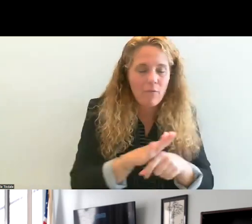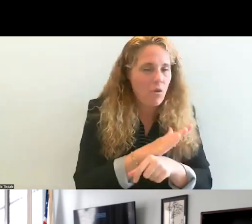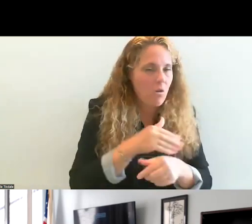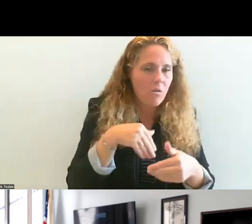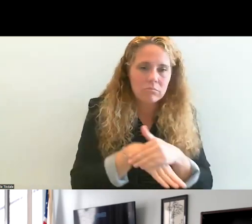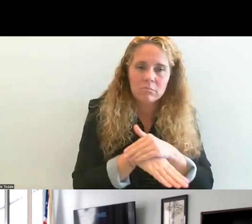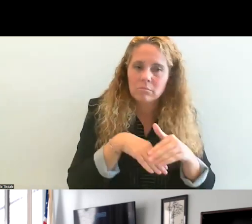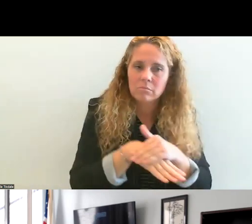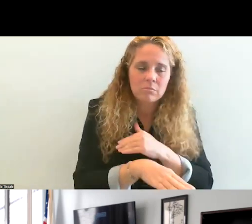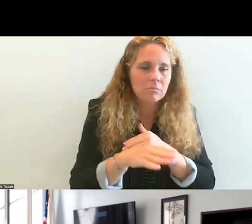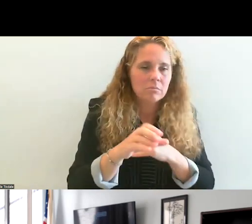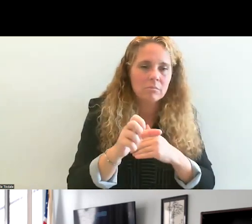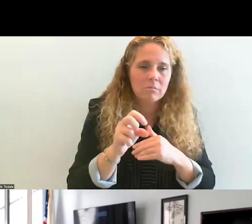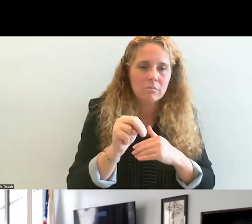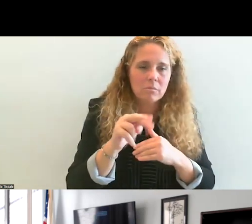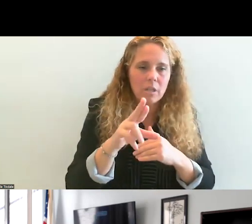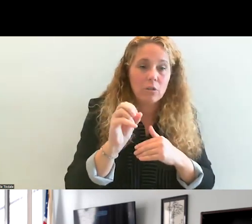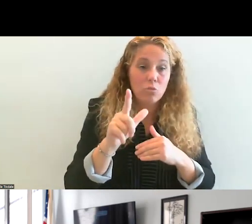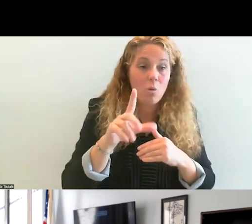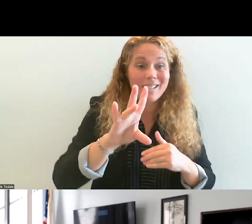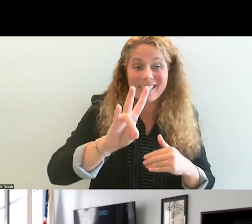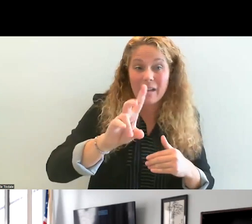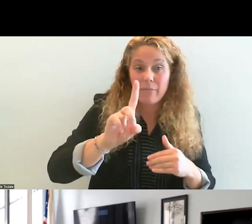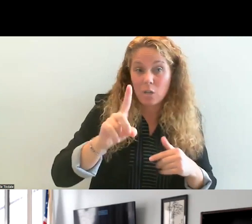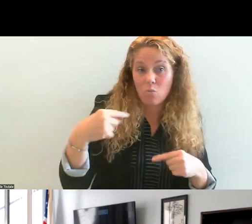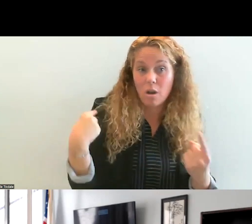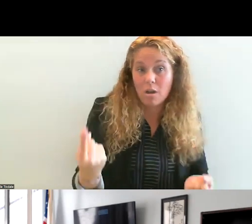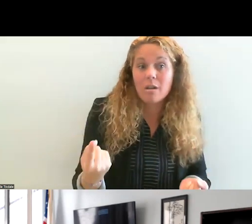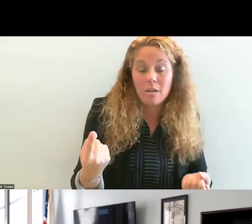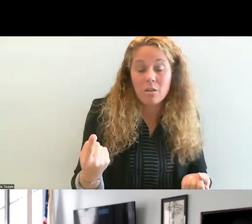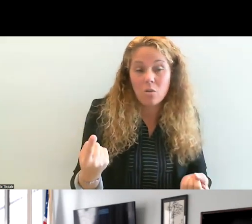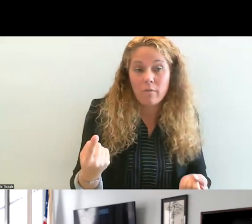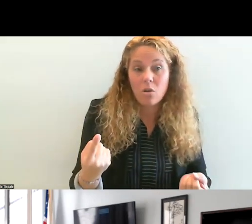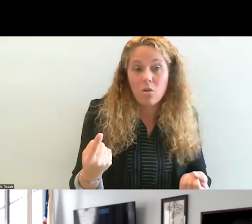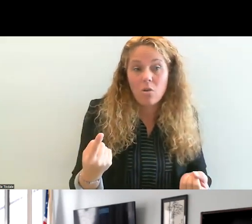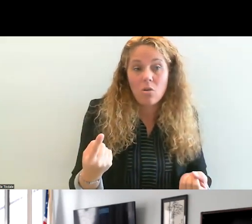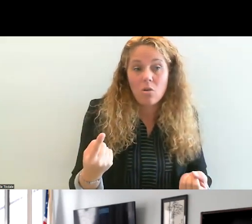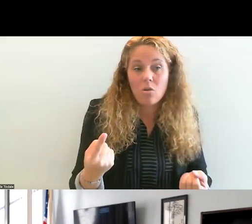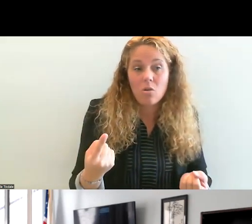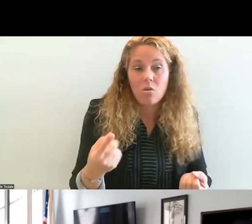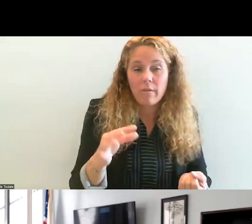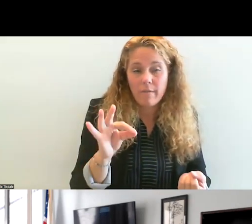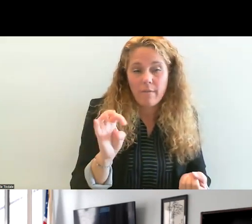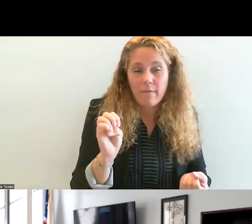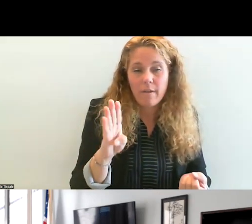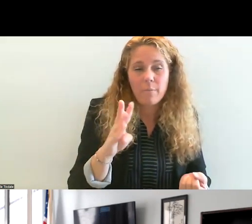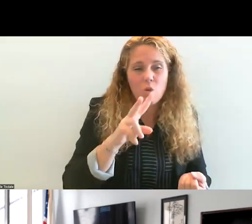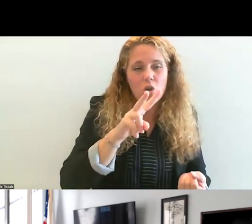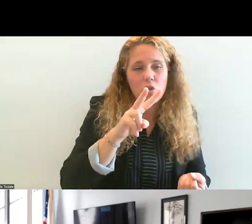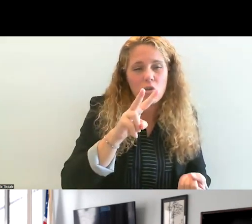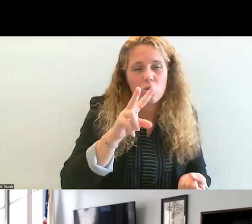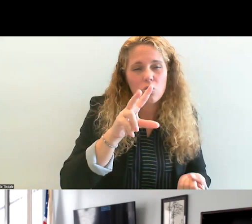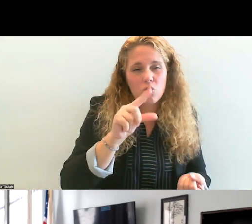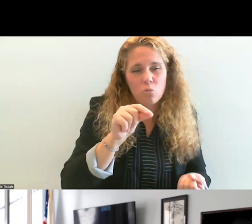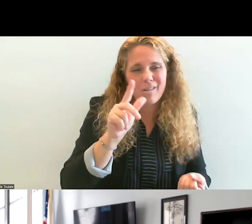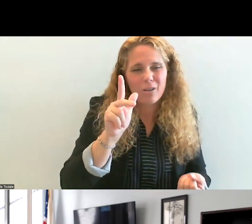WE HAVE 71 YOUTH ENROLLED SINCE FEBRUARY OF 2023.